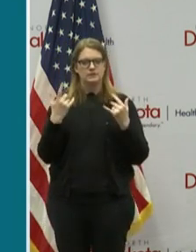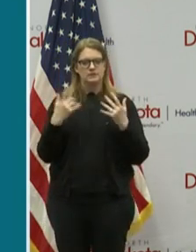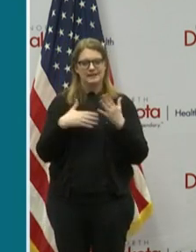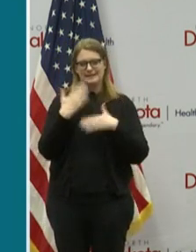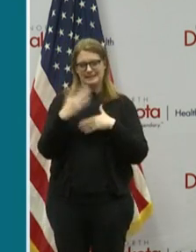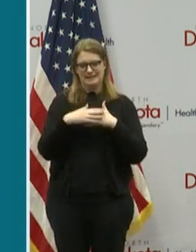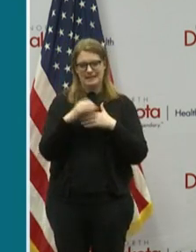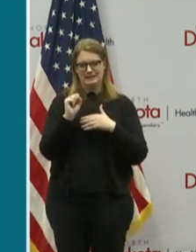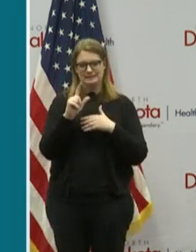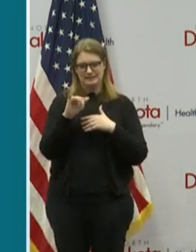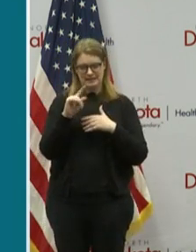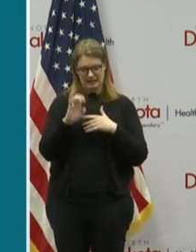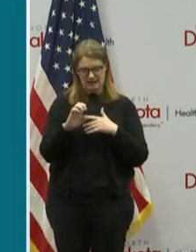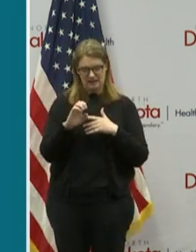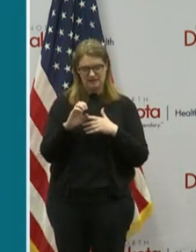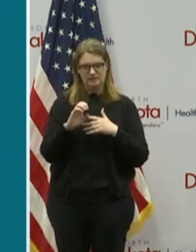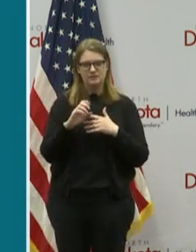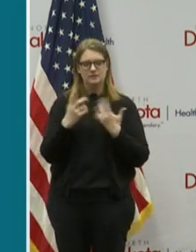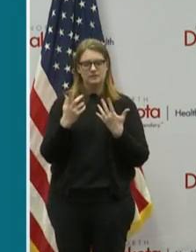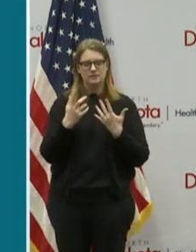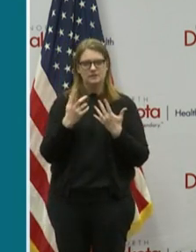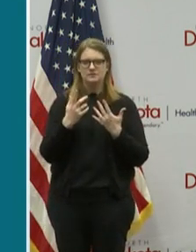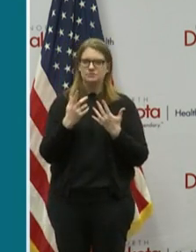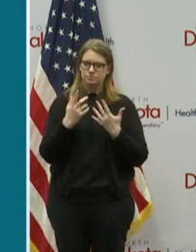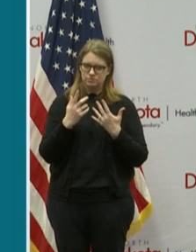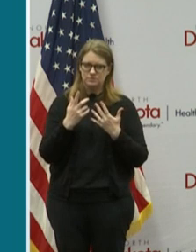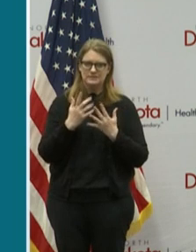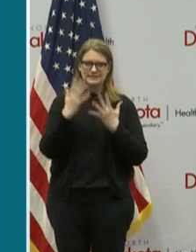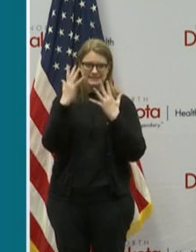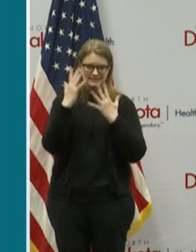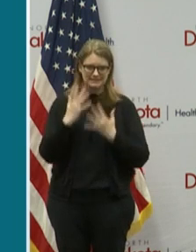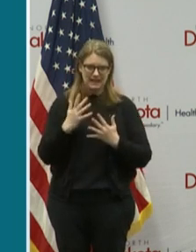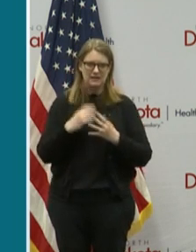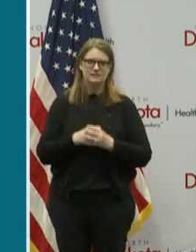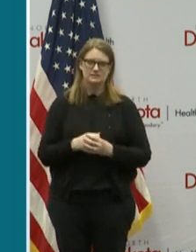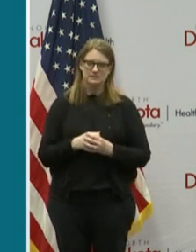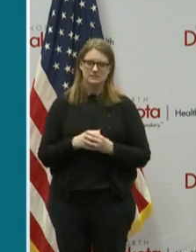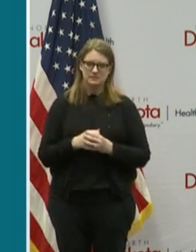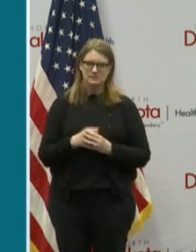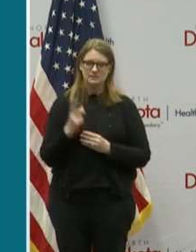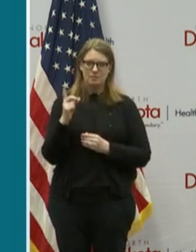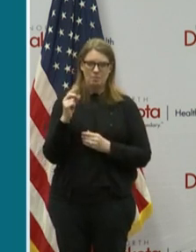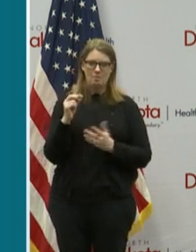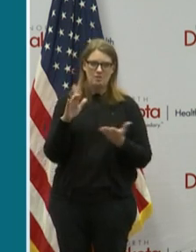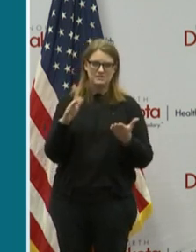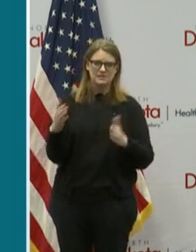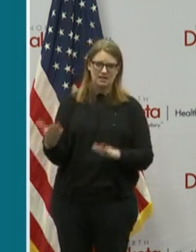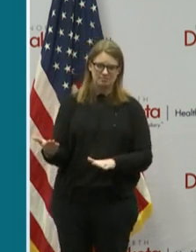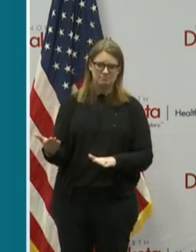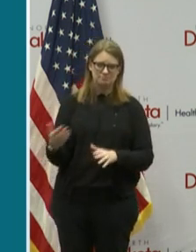IF WE TAKE A LOOK AT THE NET CASE BREAK DOWN ON THE NEXT SLIDE, WE ARE SAD TO REPORT